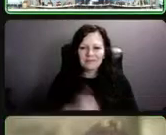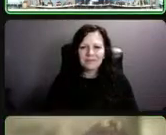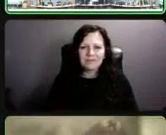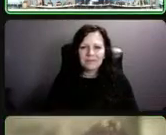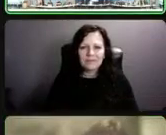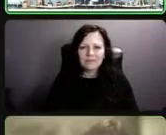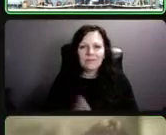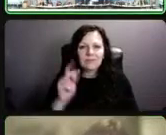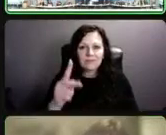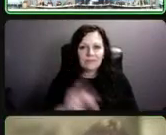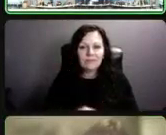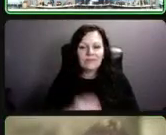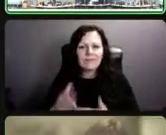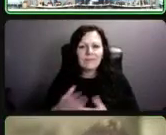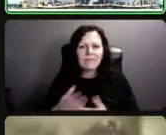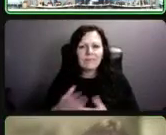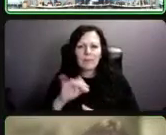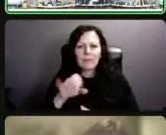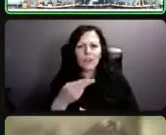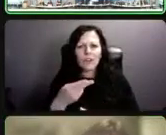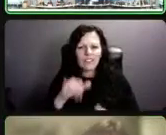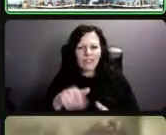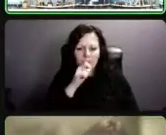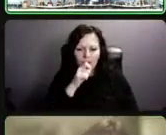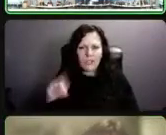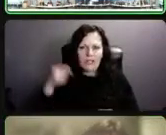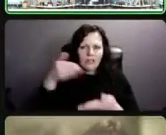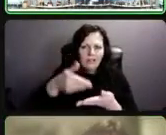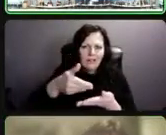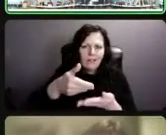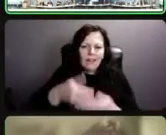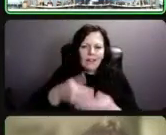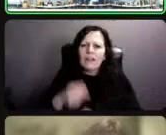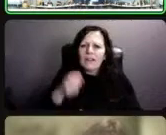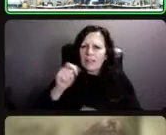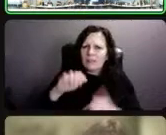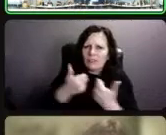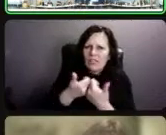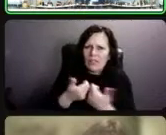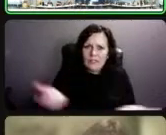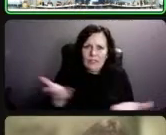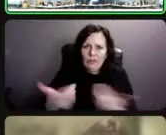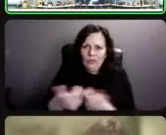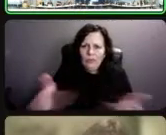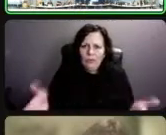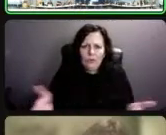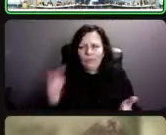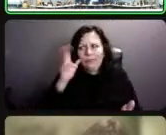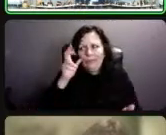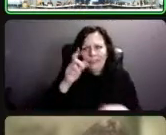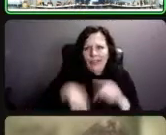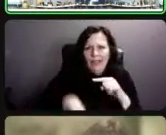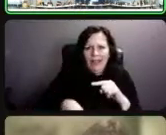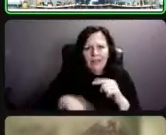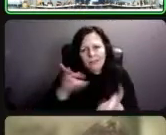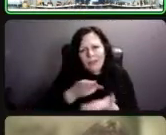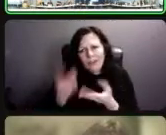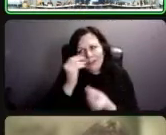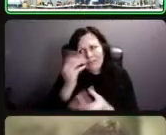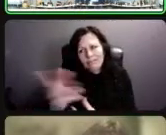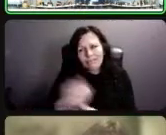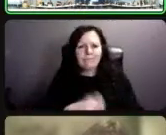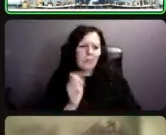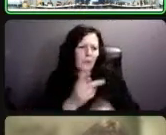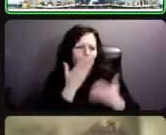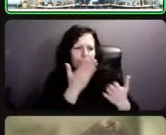YES I CAN.